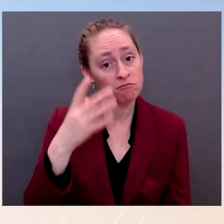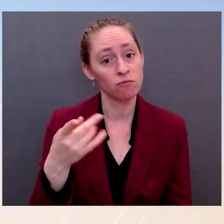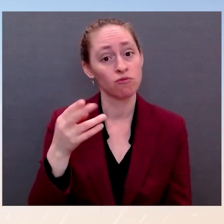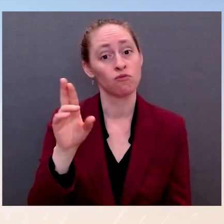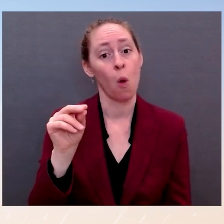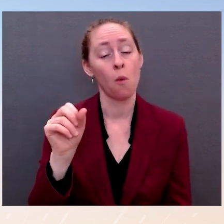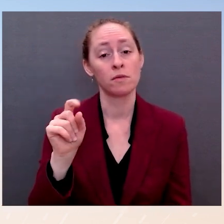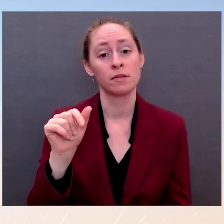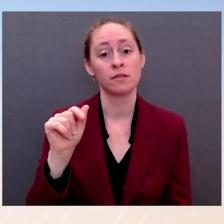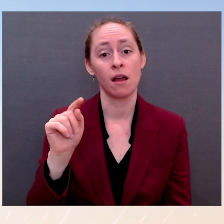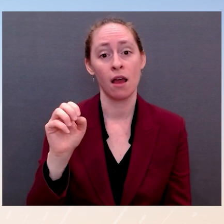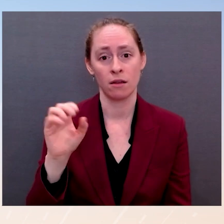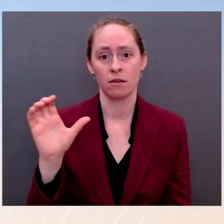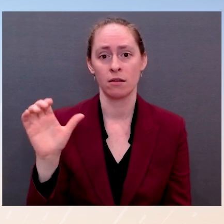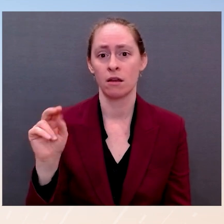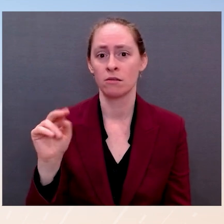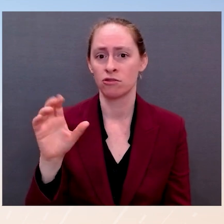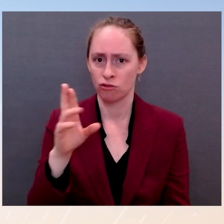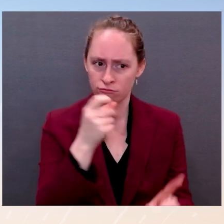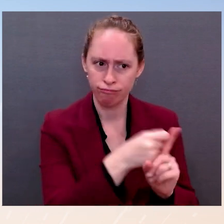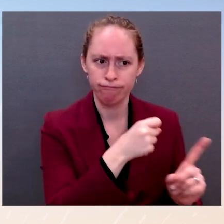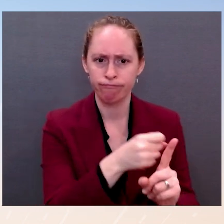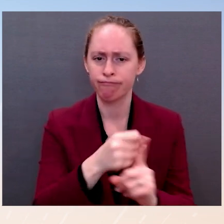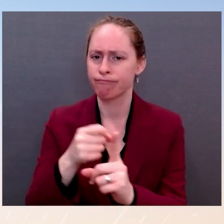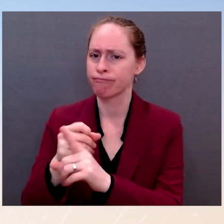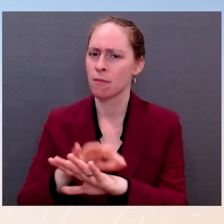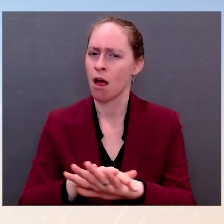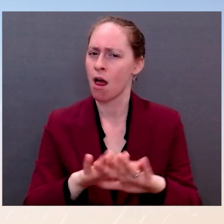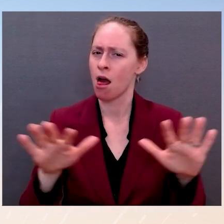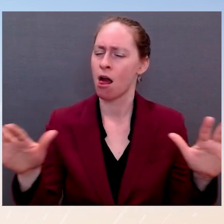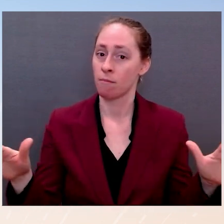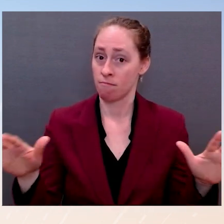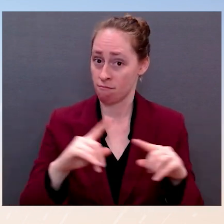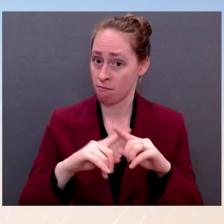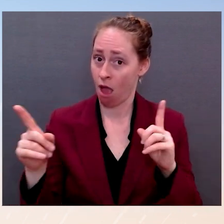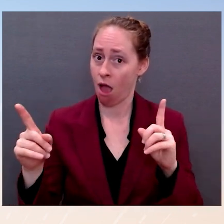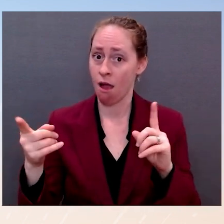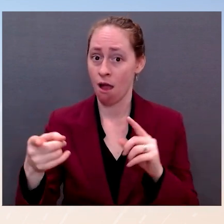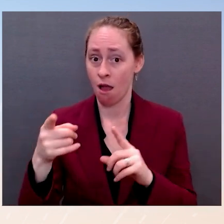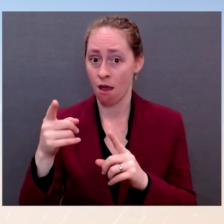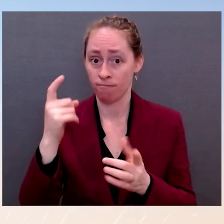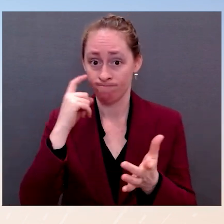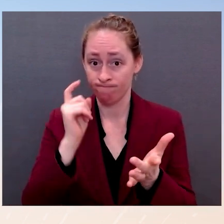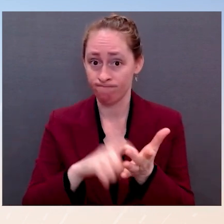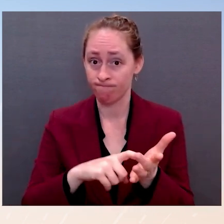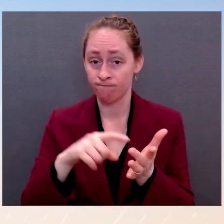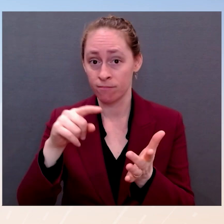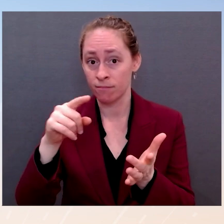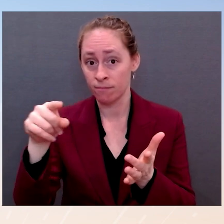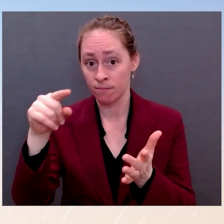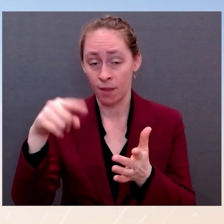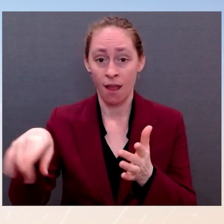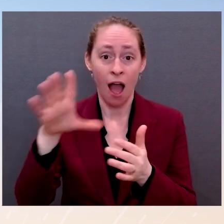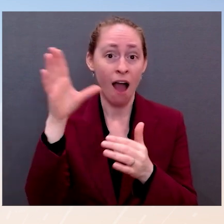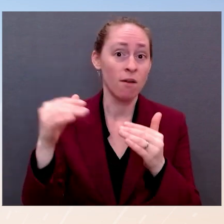but it disproportionately impacts African-American men. And when I found out that African-American men